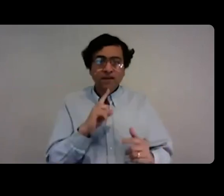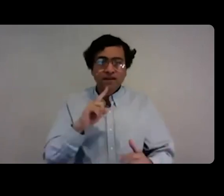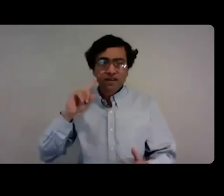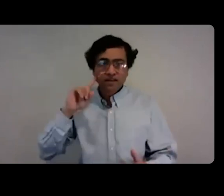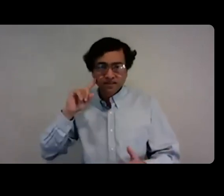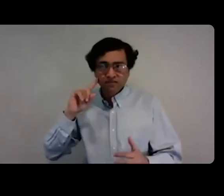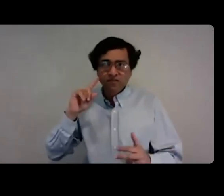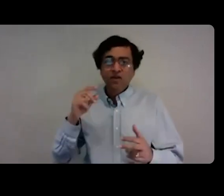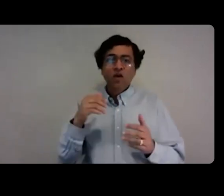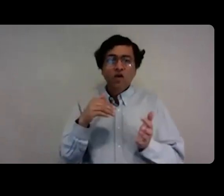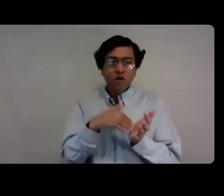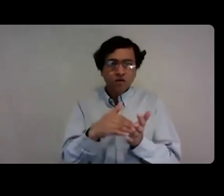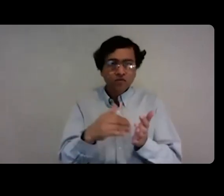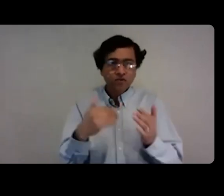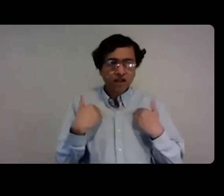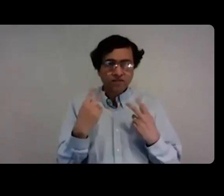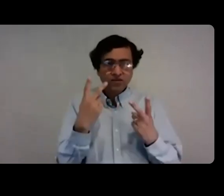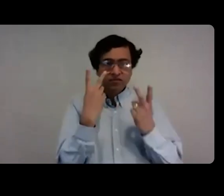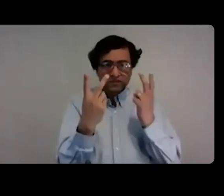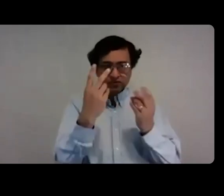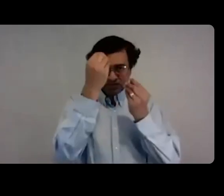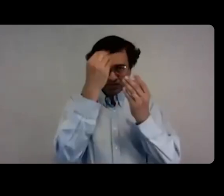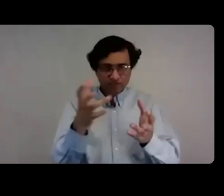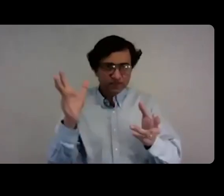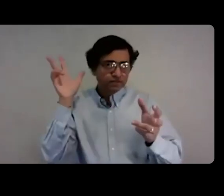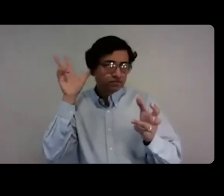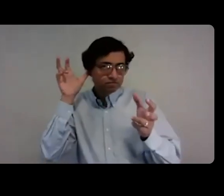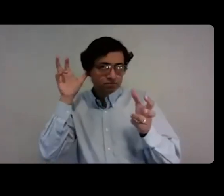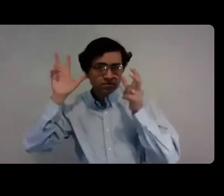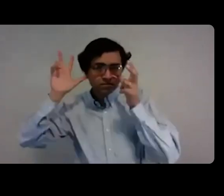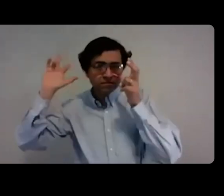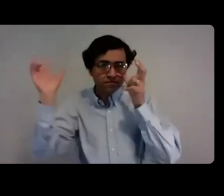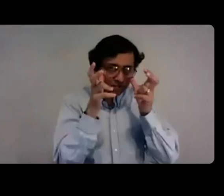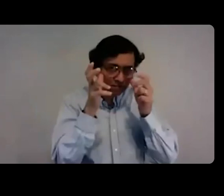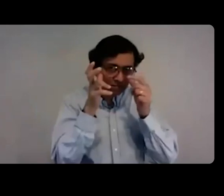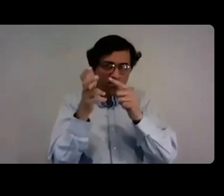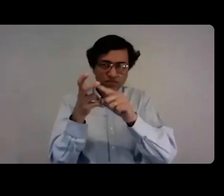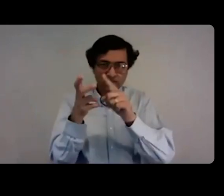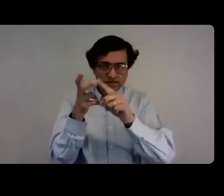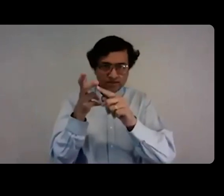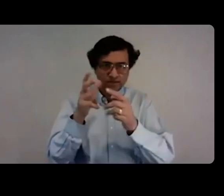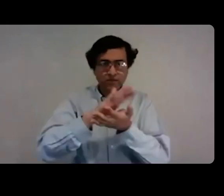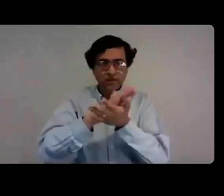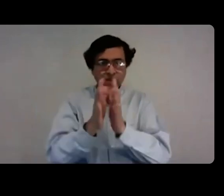channels to receive information, the auditory and the visual channel.